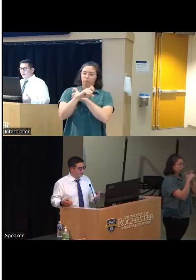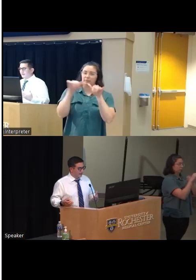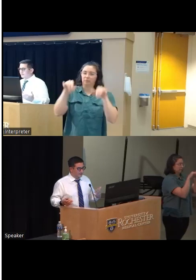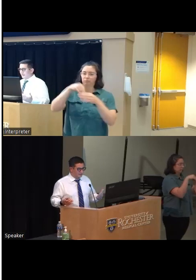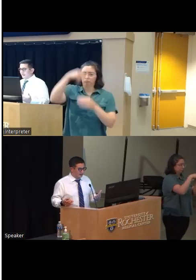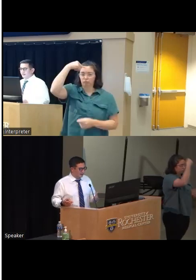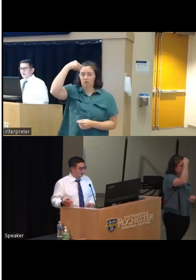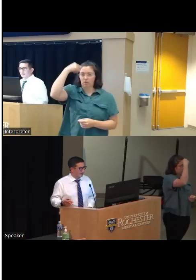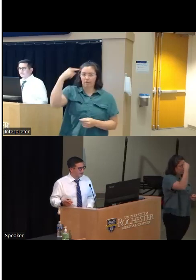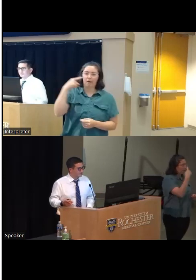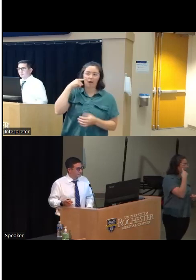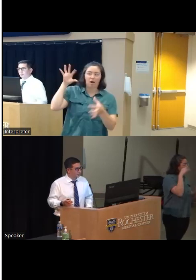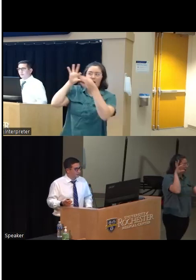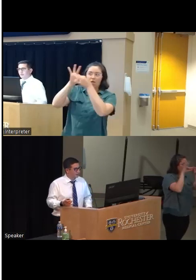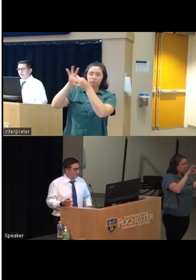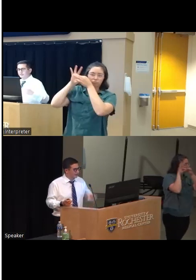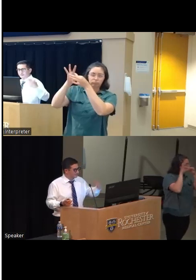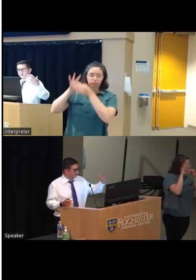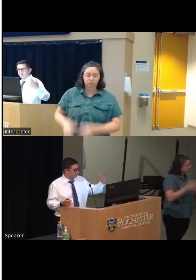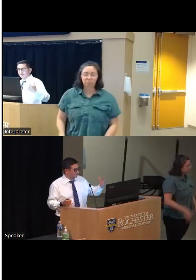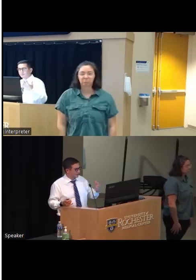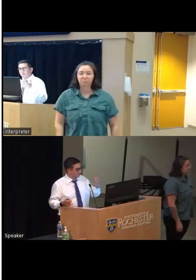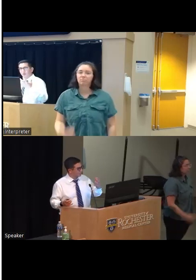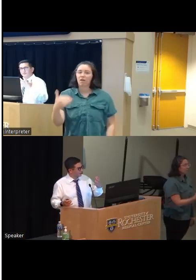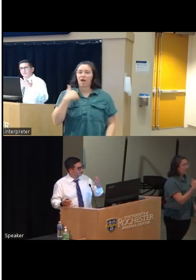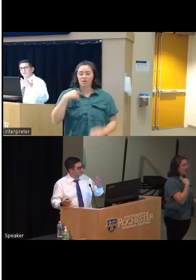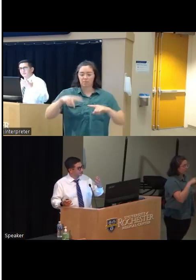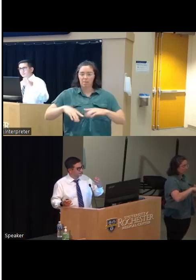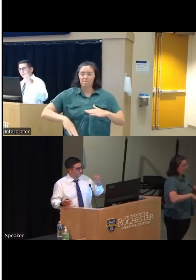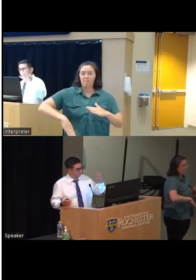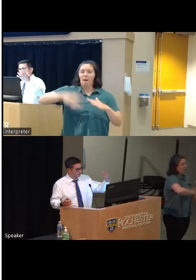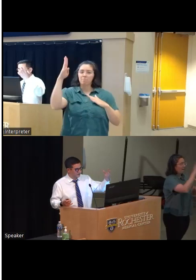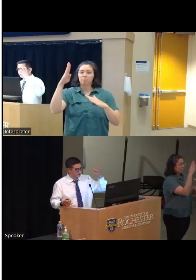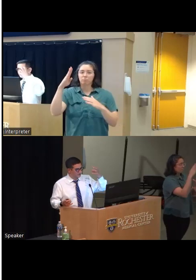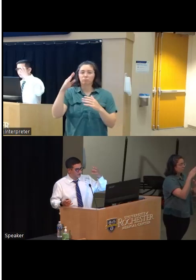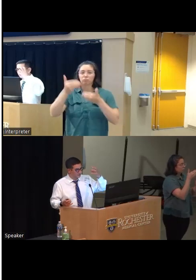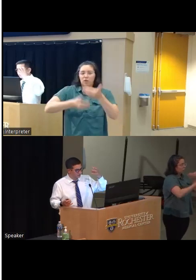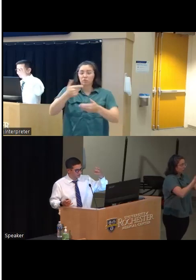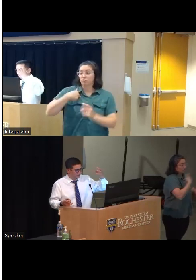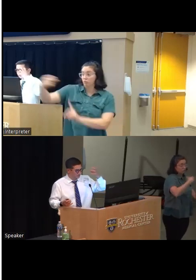and in the eye and you know it has this bottom-up processing and so you receive a signal or some